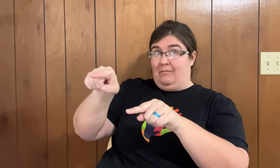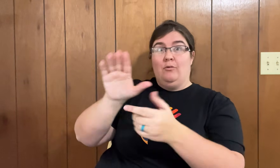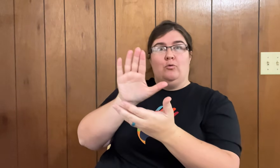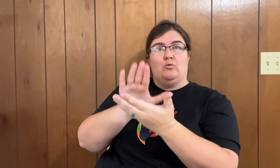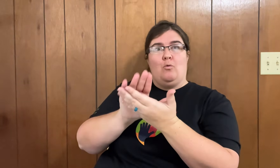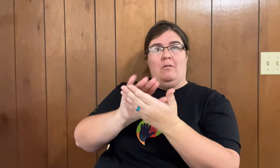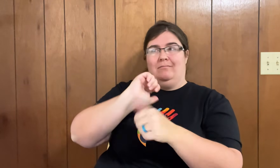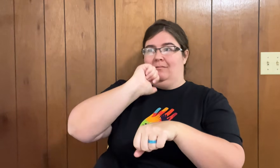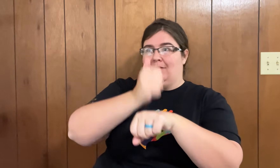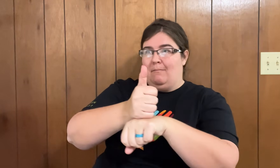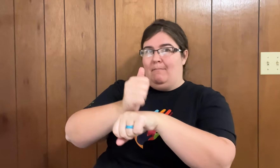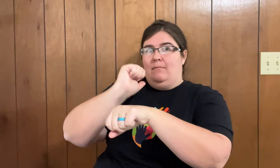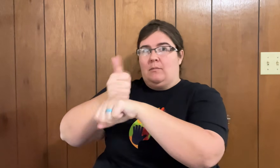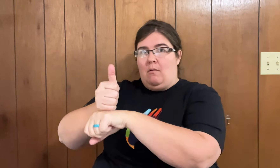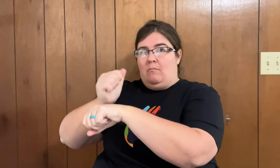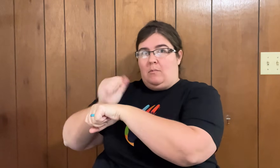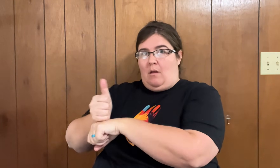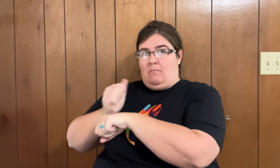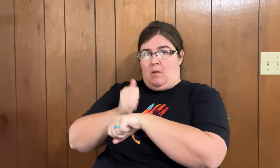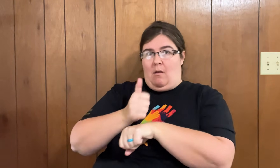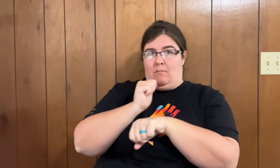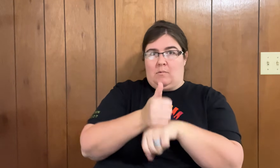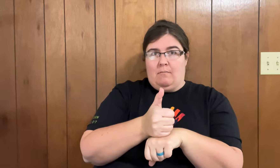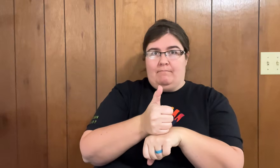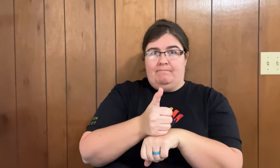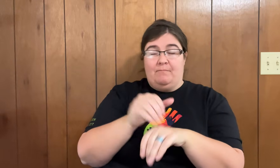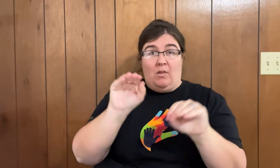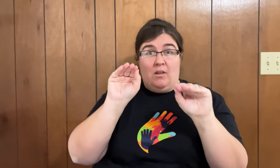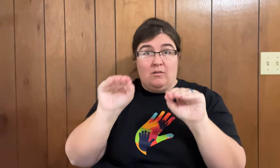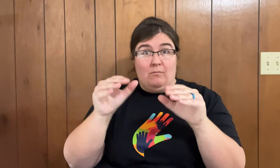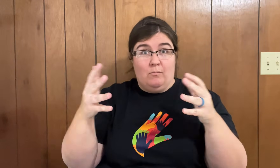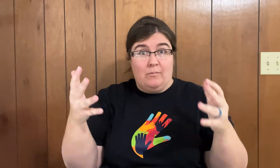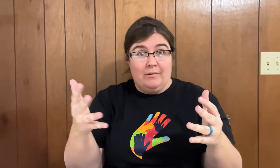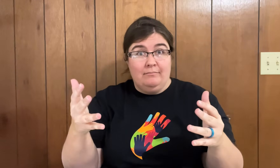So he went to Africa and set up many schools that taught in what